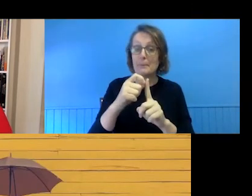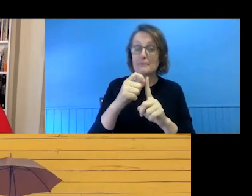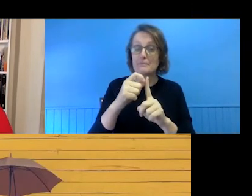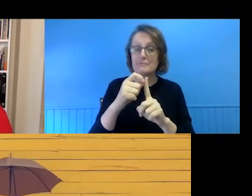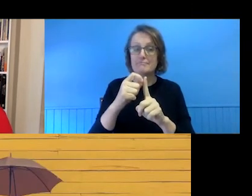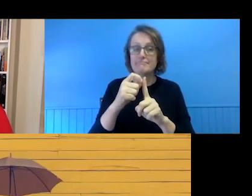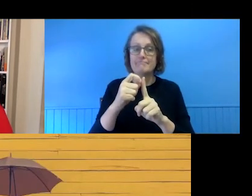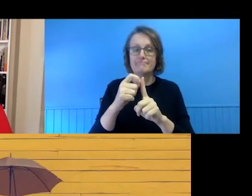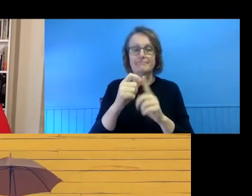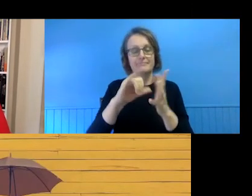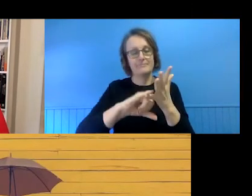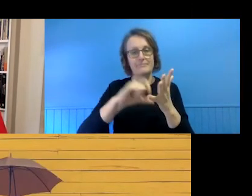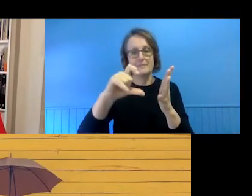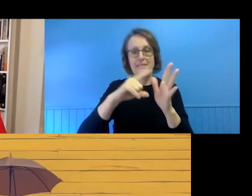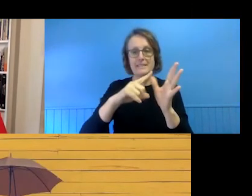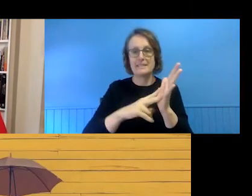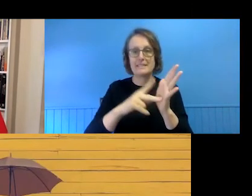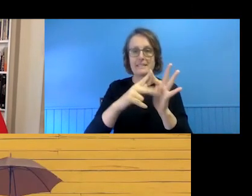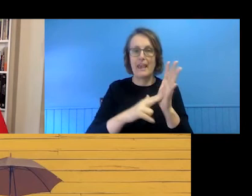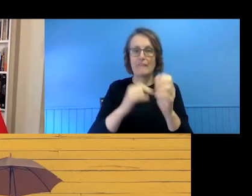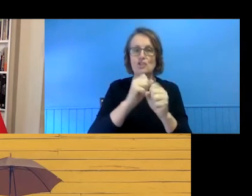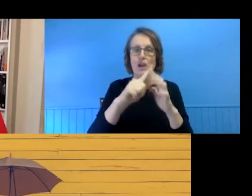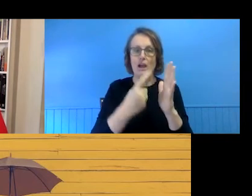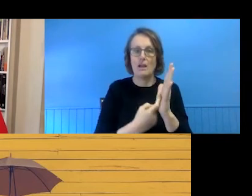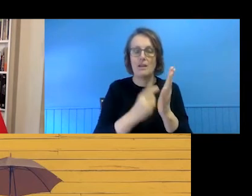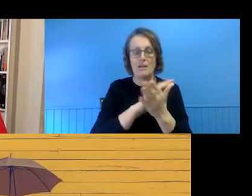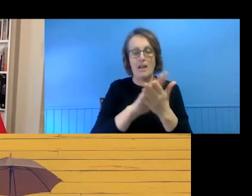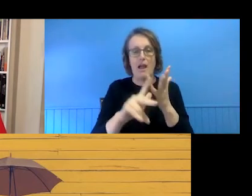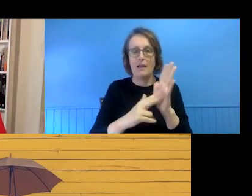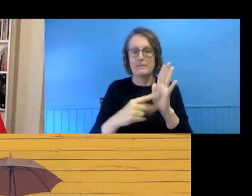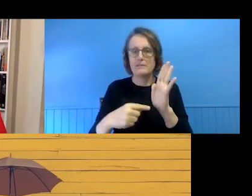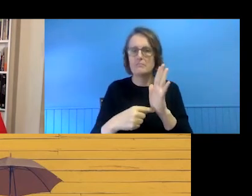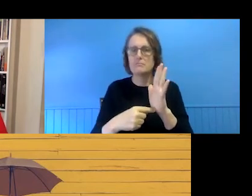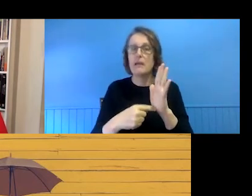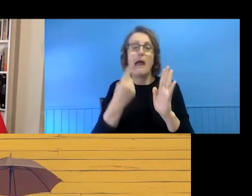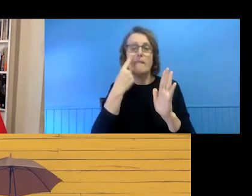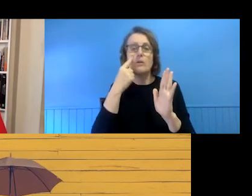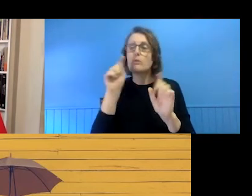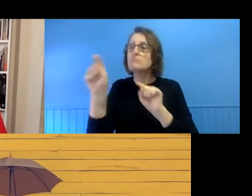hunt. How have other artists, creative people and organisations